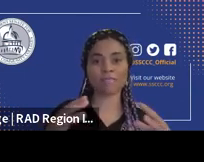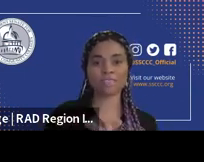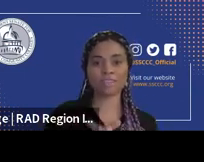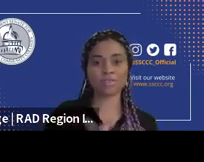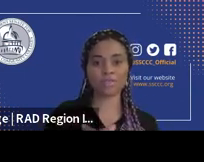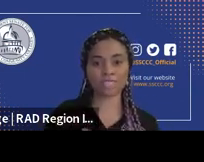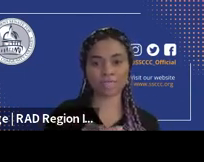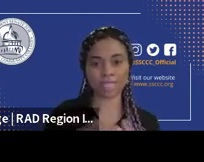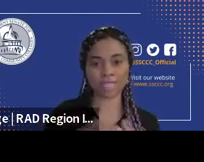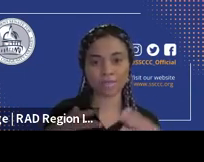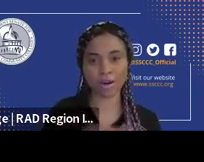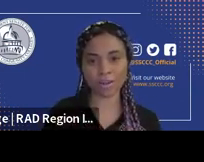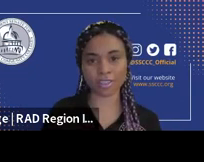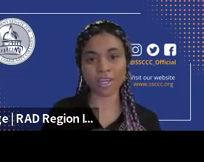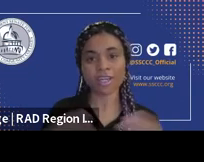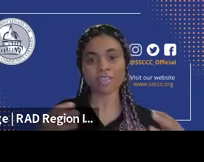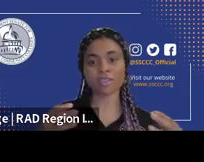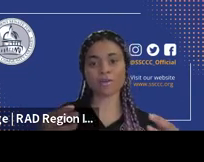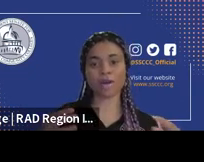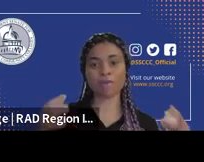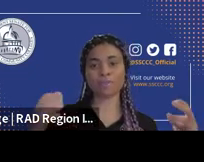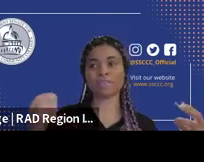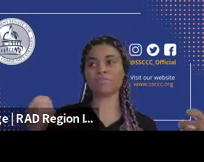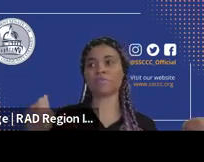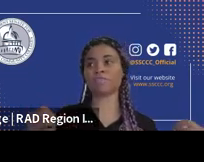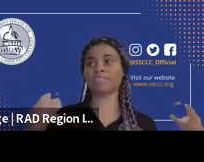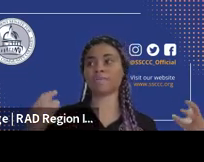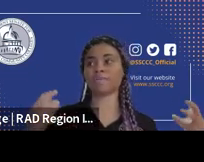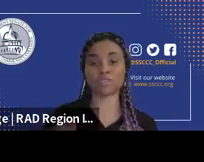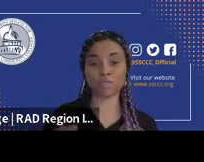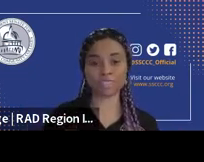So that makes our unity sometimes harder. So I believe to as disabled students